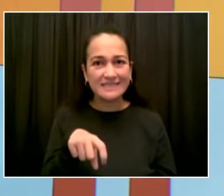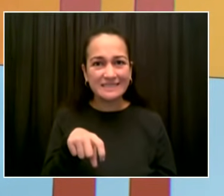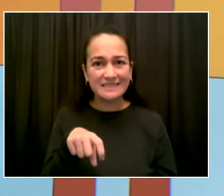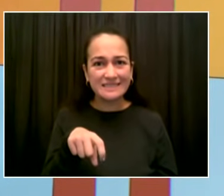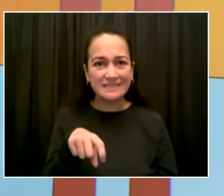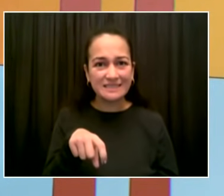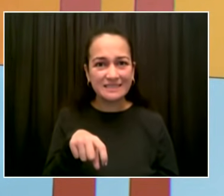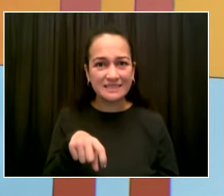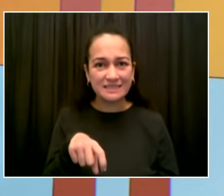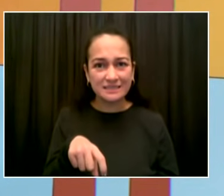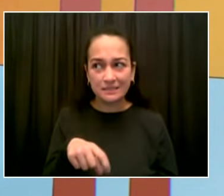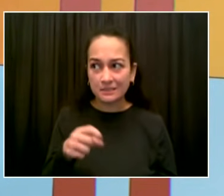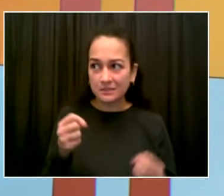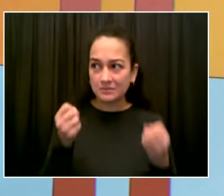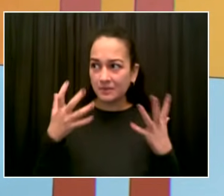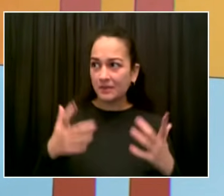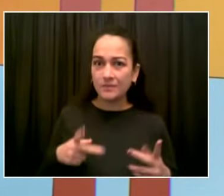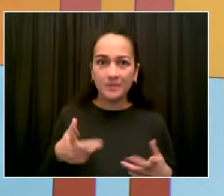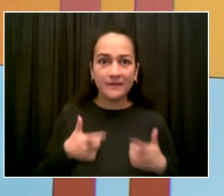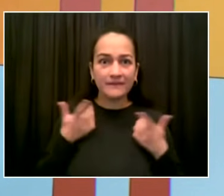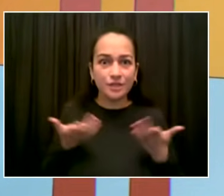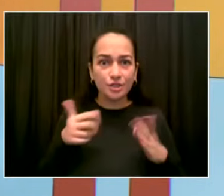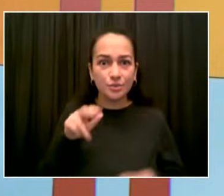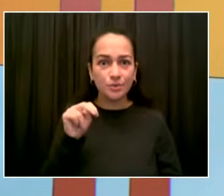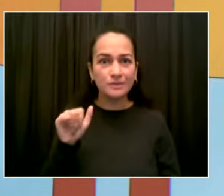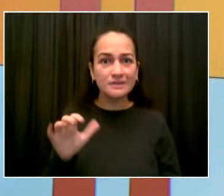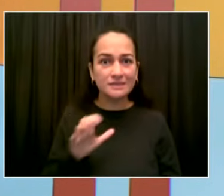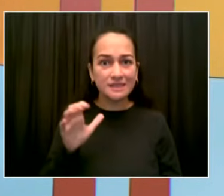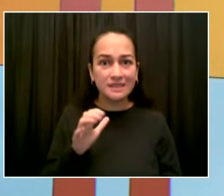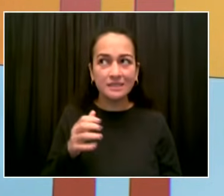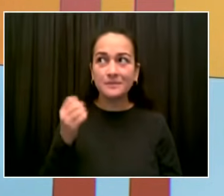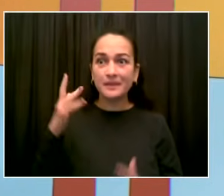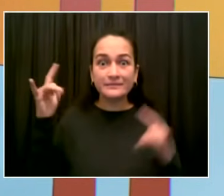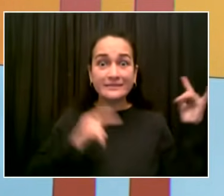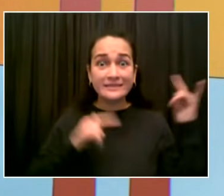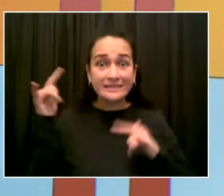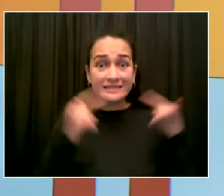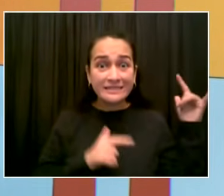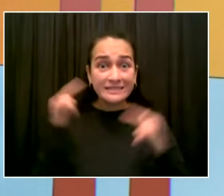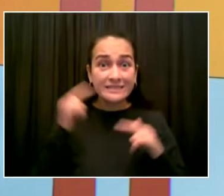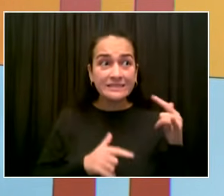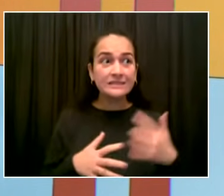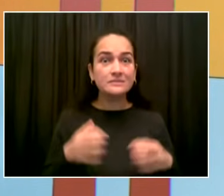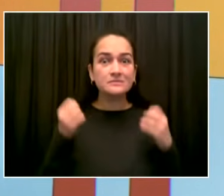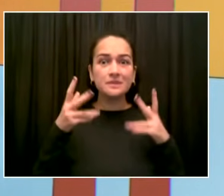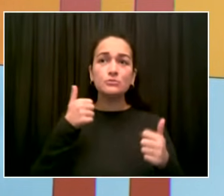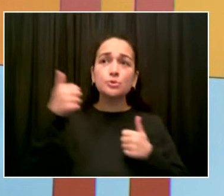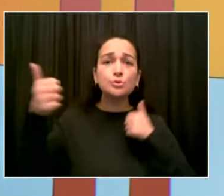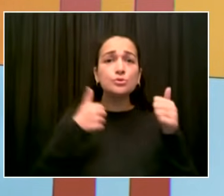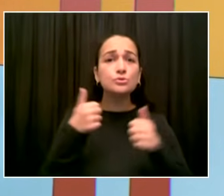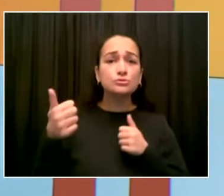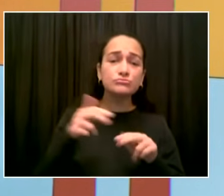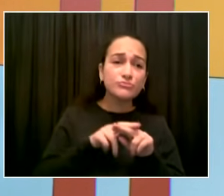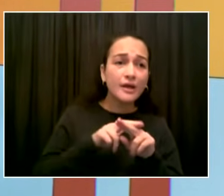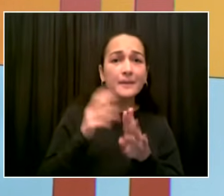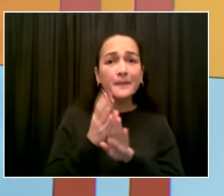DENSE AND PACKED CITY, PACKED TNO JUST WITH RESIDENTS, BUT VIISTOSR, COMMUTERS, TOURISTS IN THE